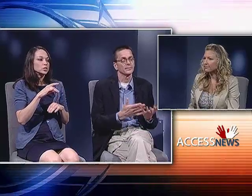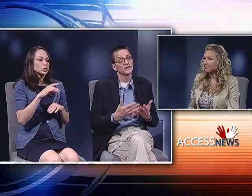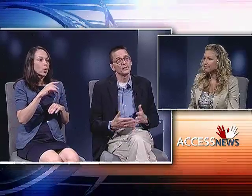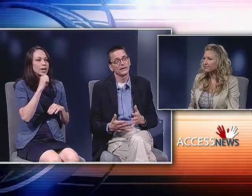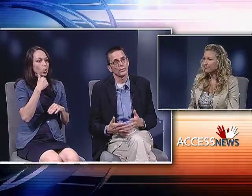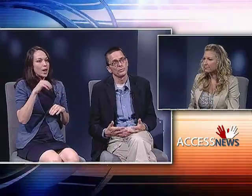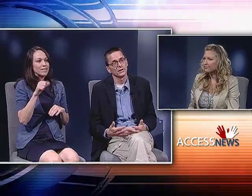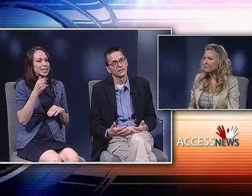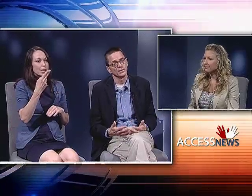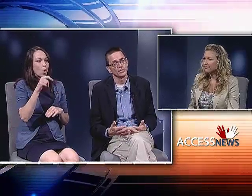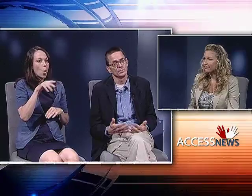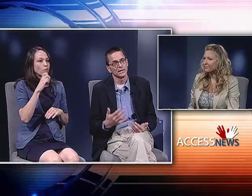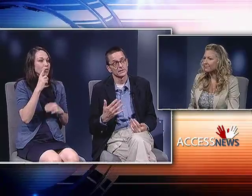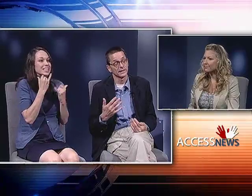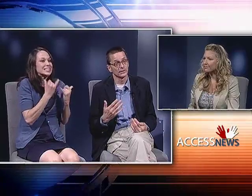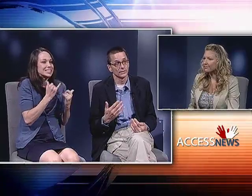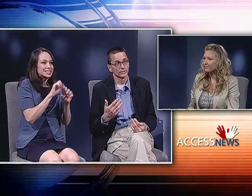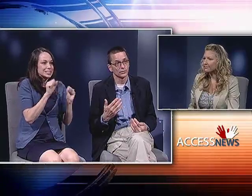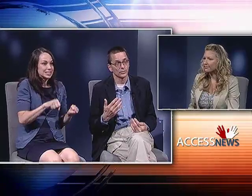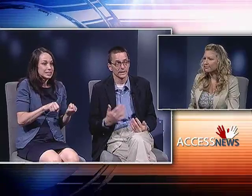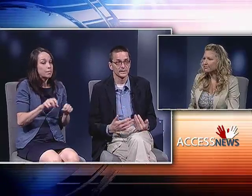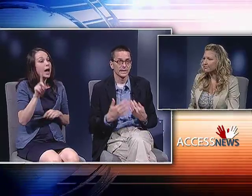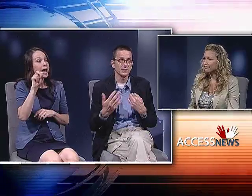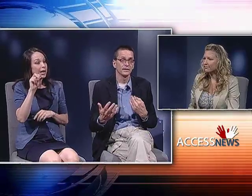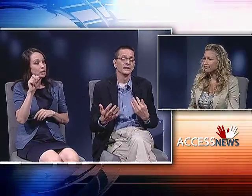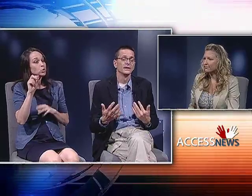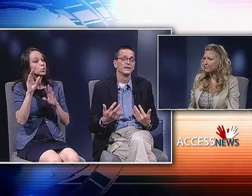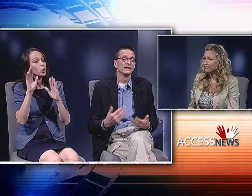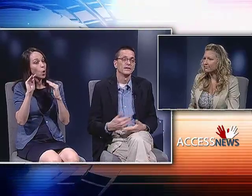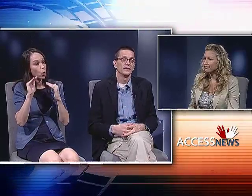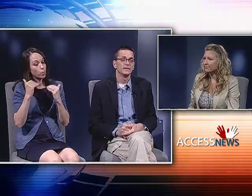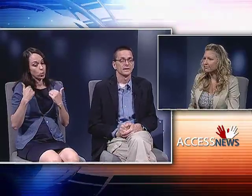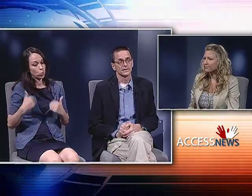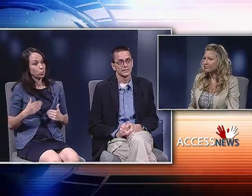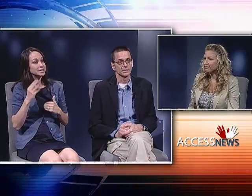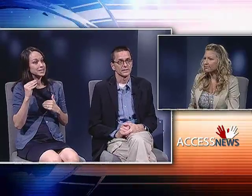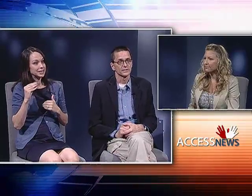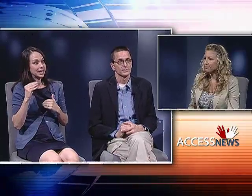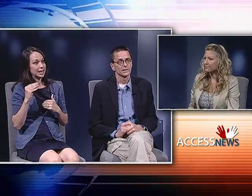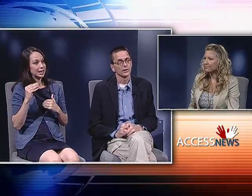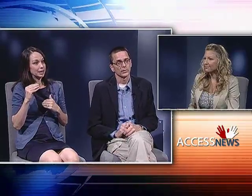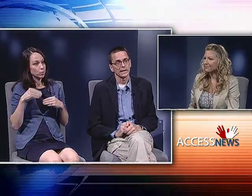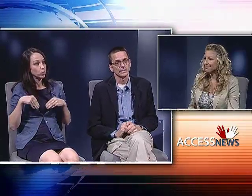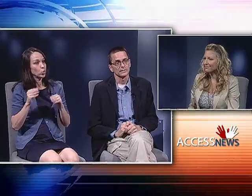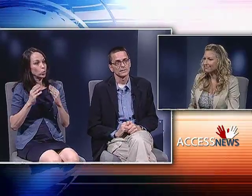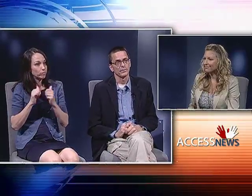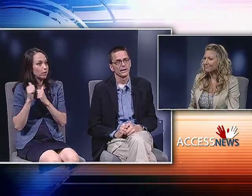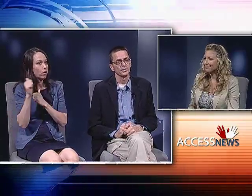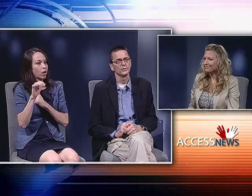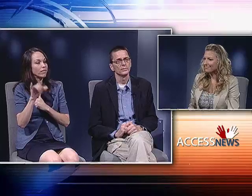I do have hope that human beings can transcend these existing systems and create something new.